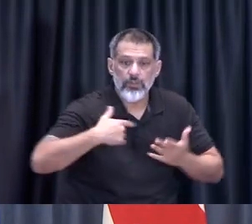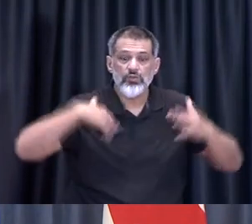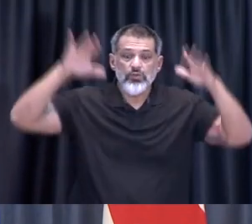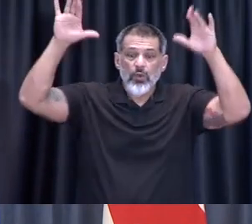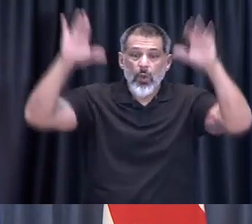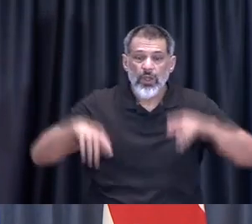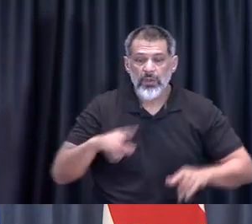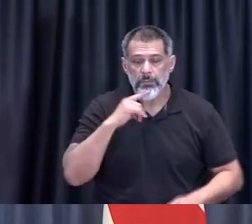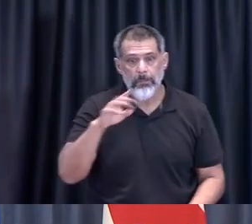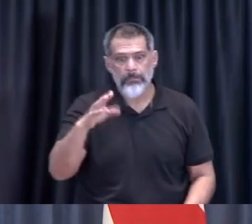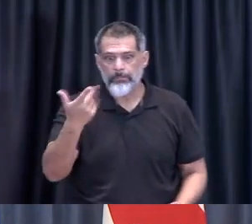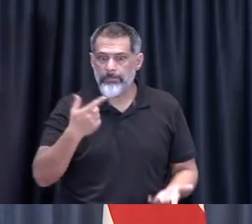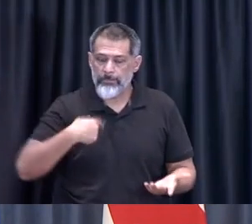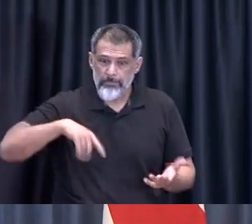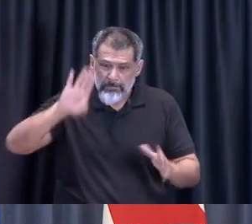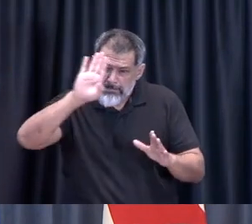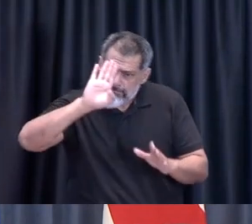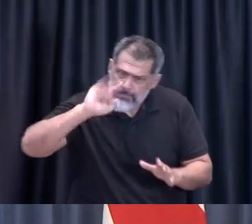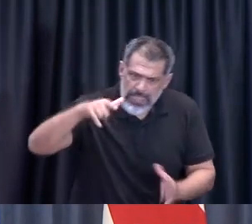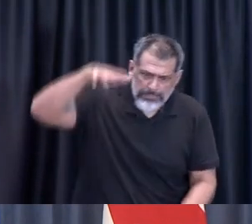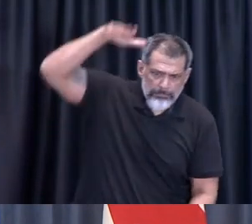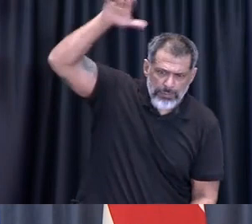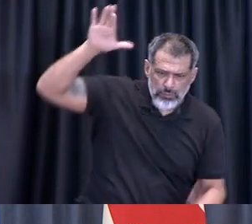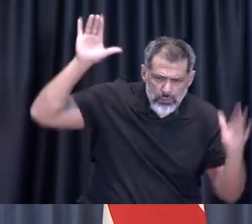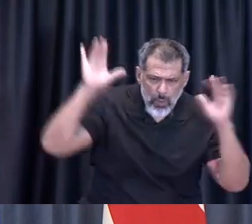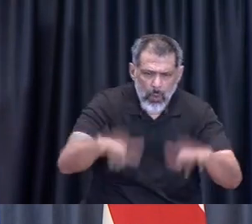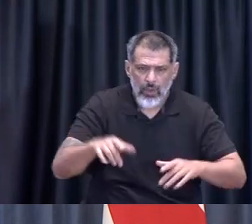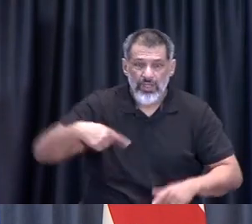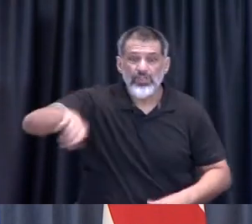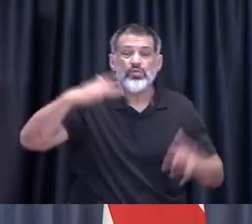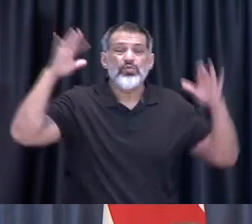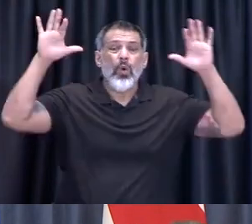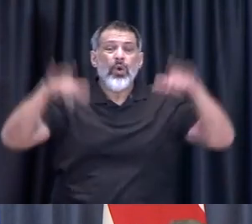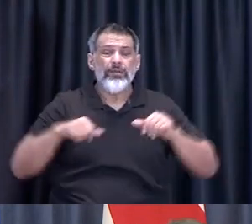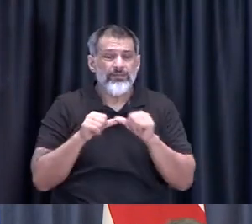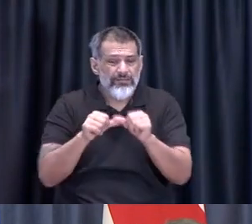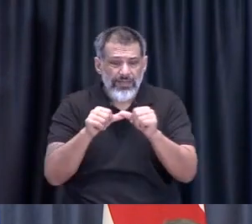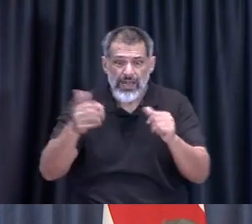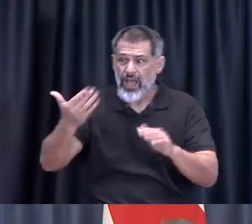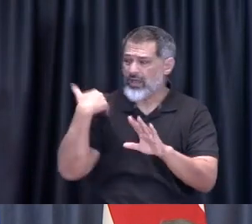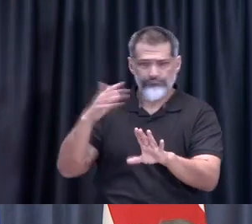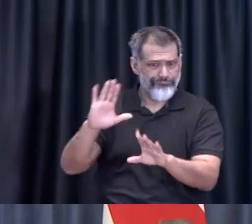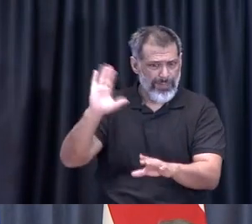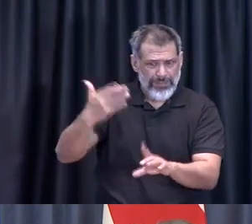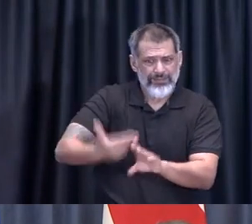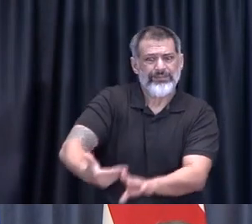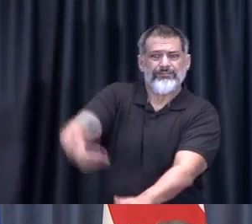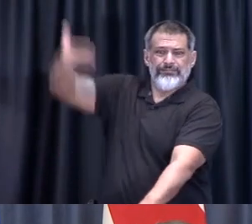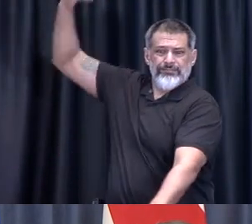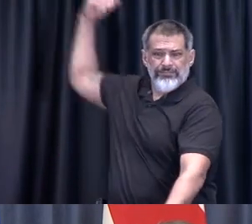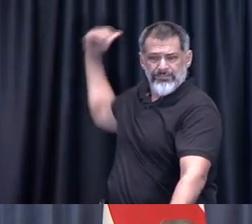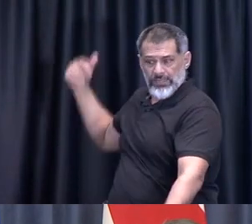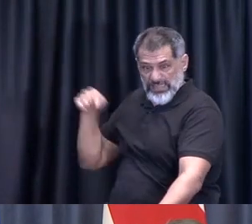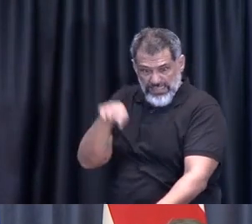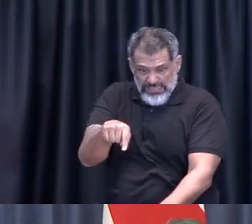say we've seen we haven't seen a storm this large with this much snow in quite some time, it's about five times a normal storm.